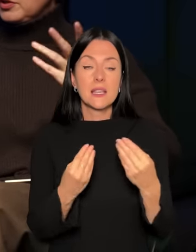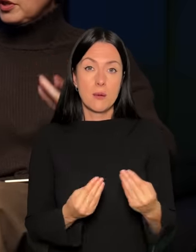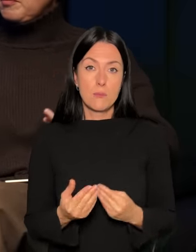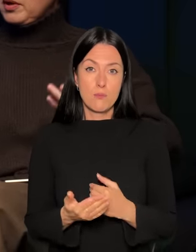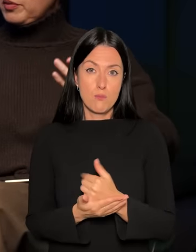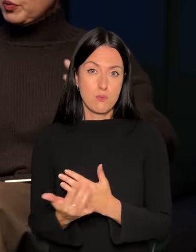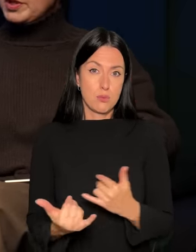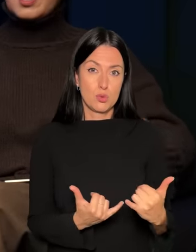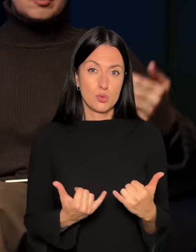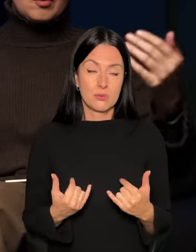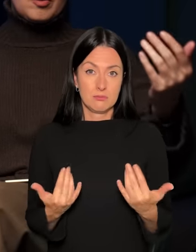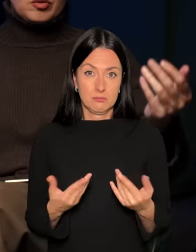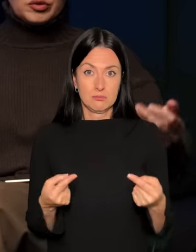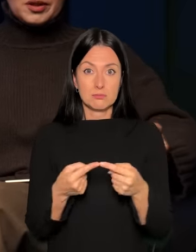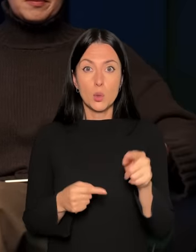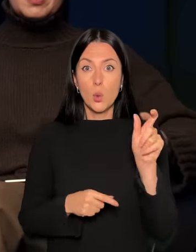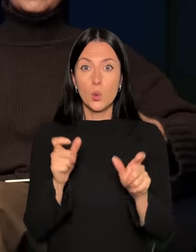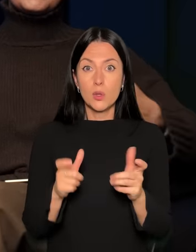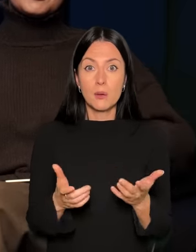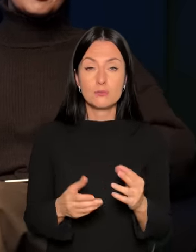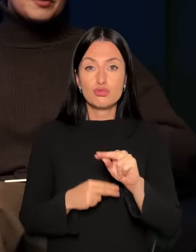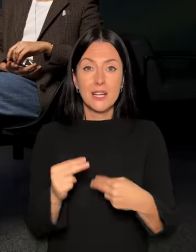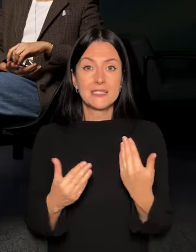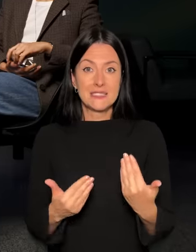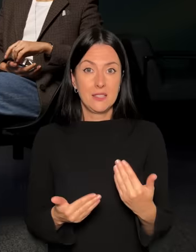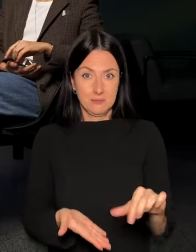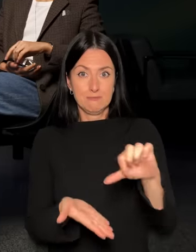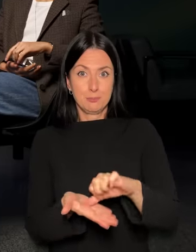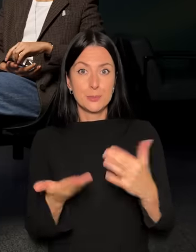to people based on their physical presence.